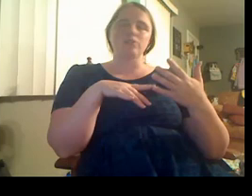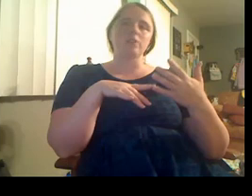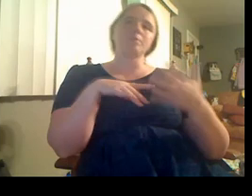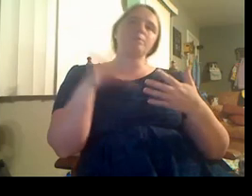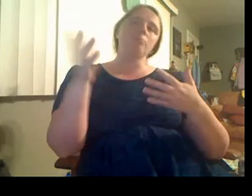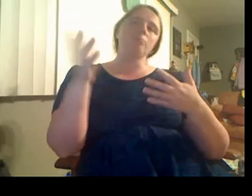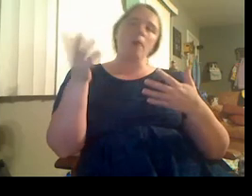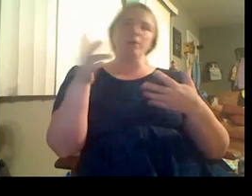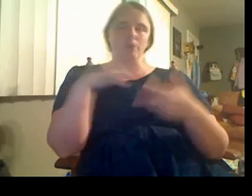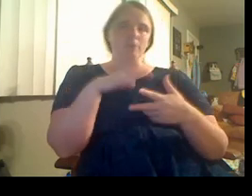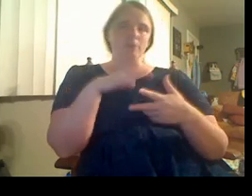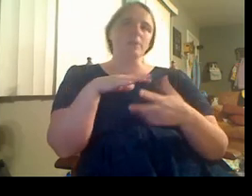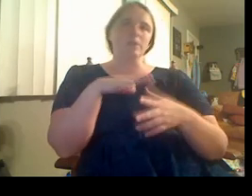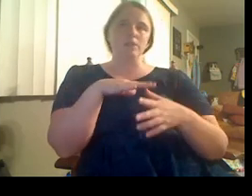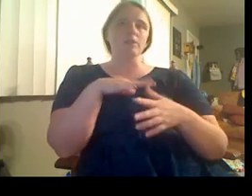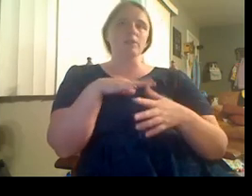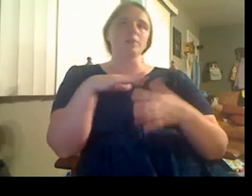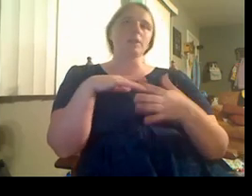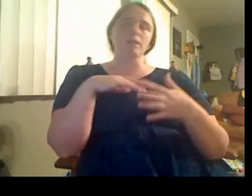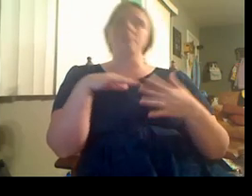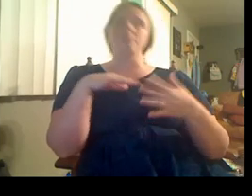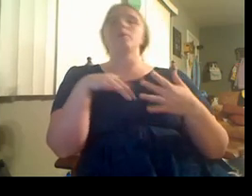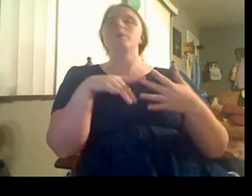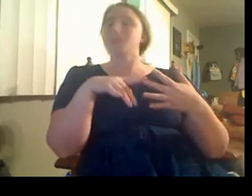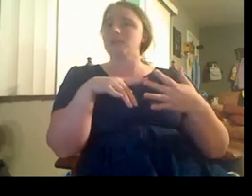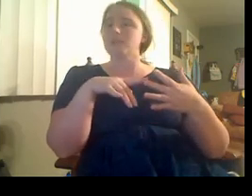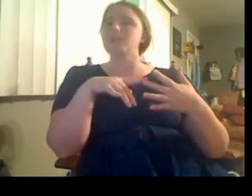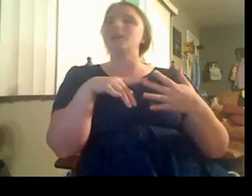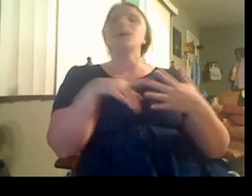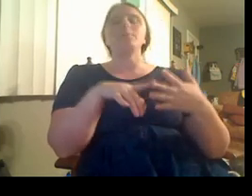We have three of them listed here Dublin Livermore and Pleasanton.